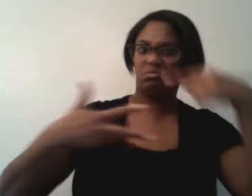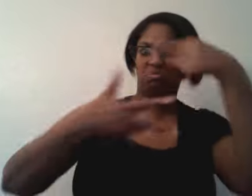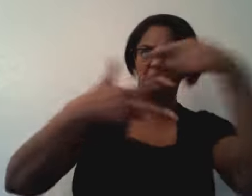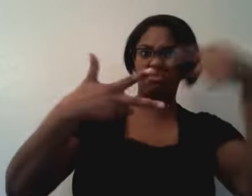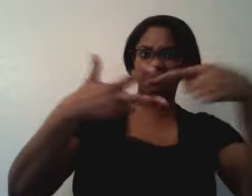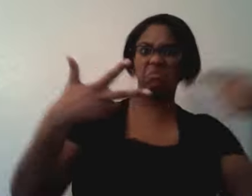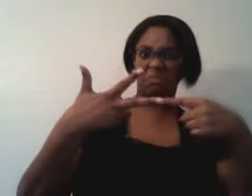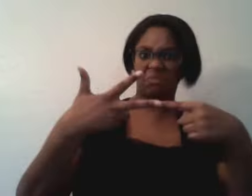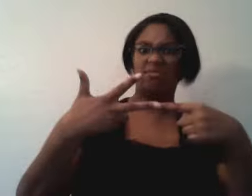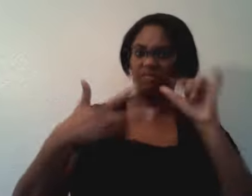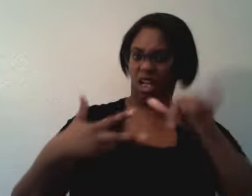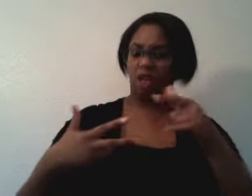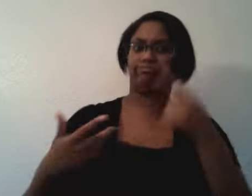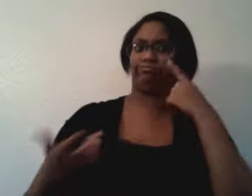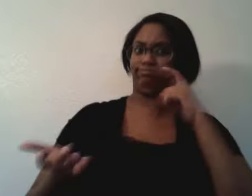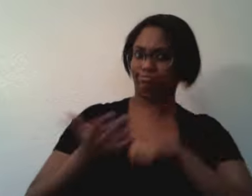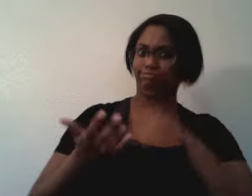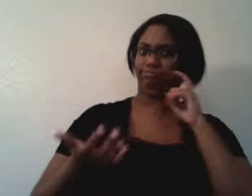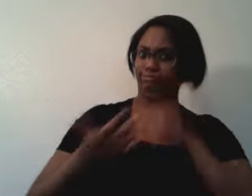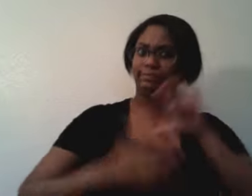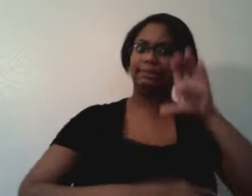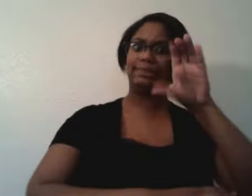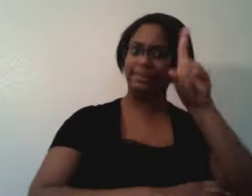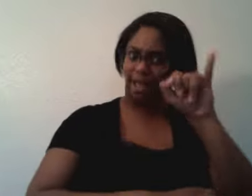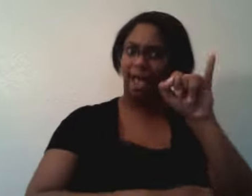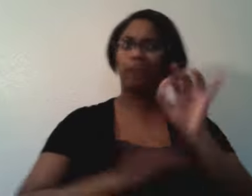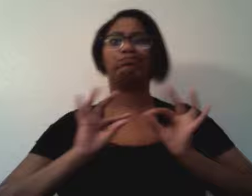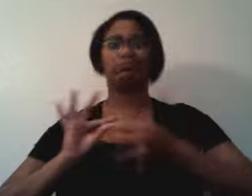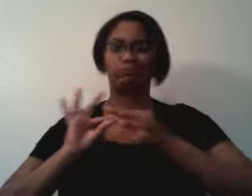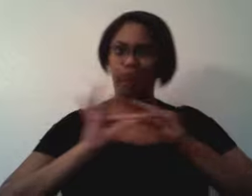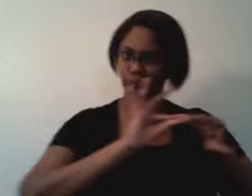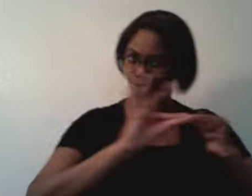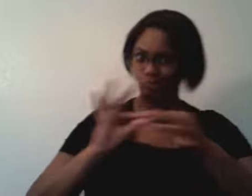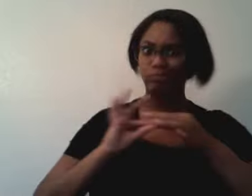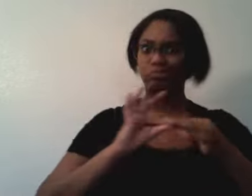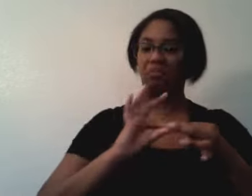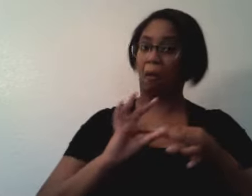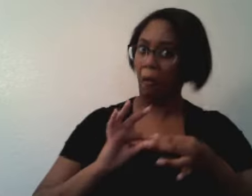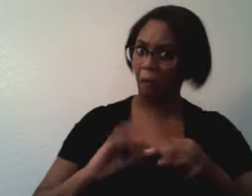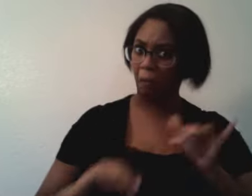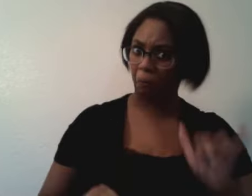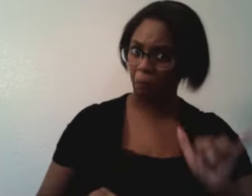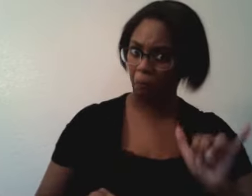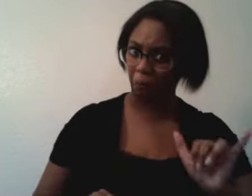You will notice CDIs more frequently as they interpret these news.